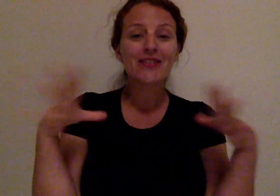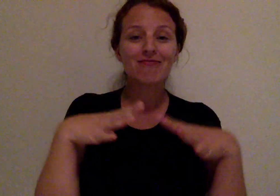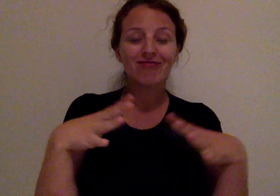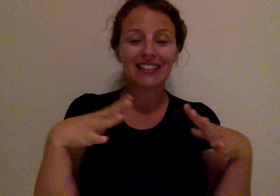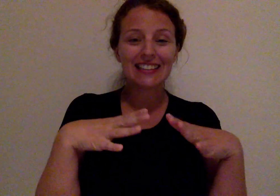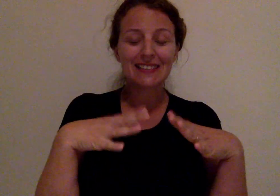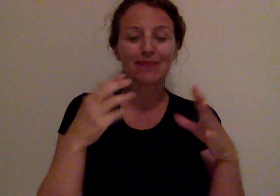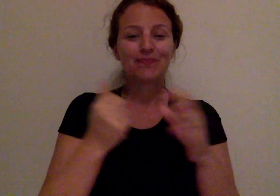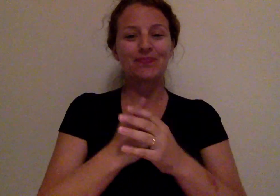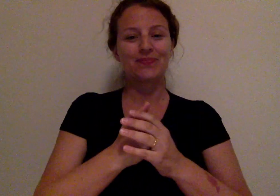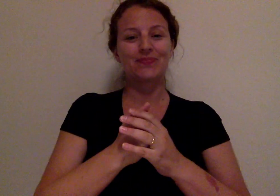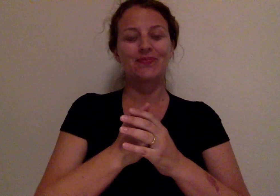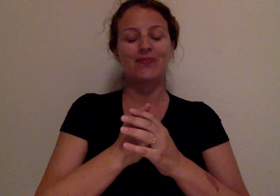Ready